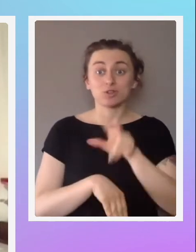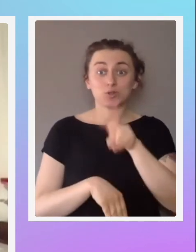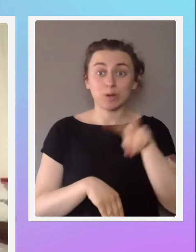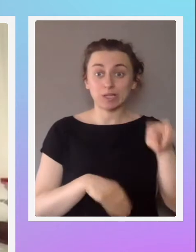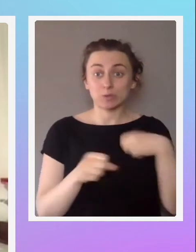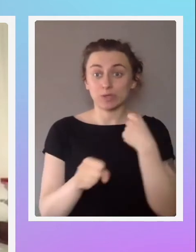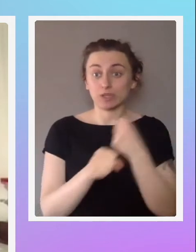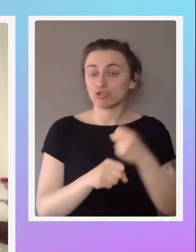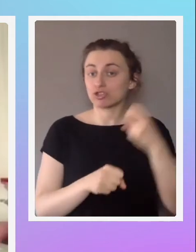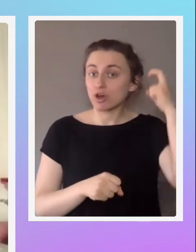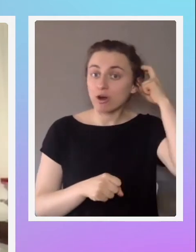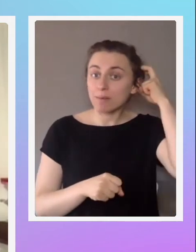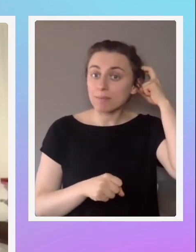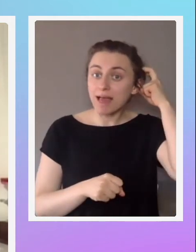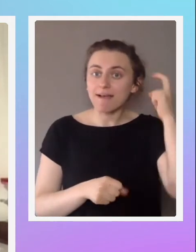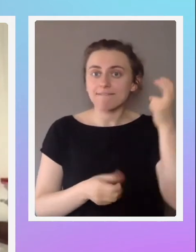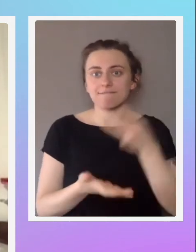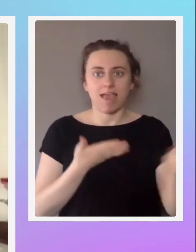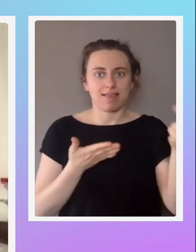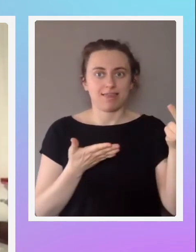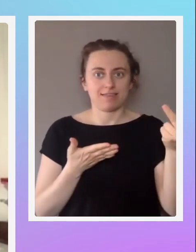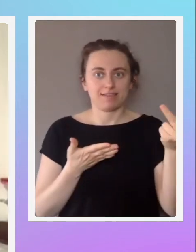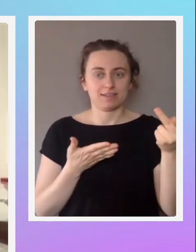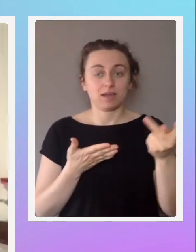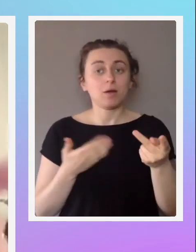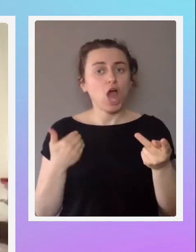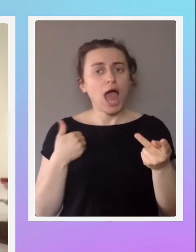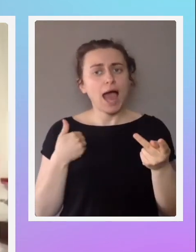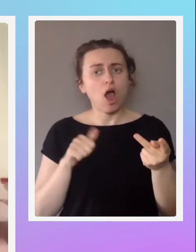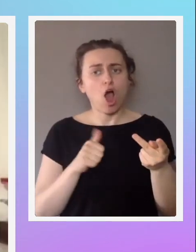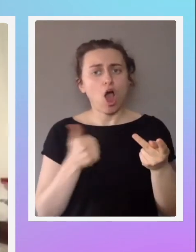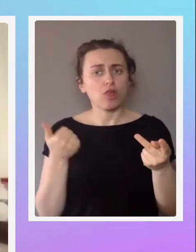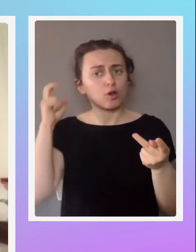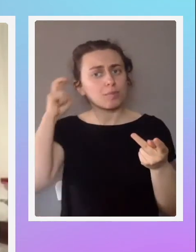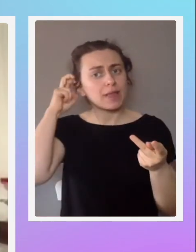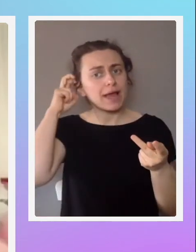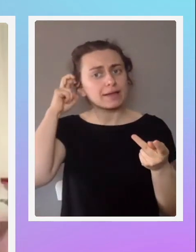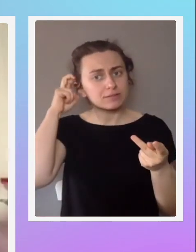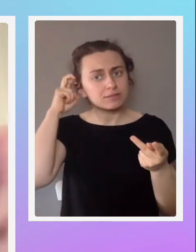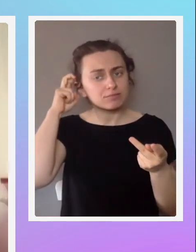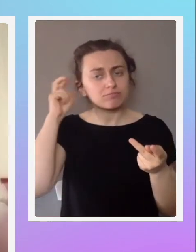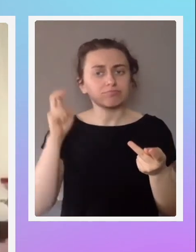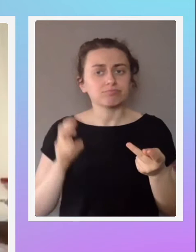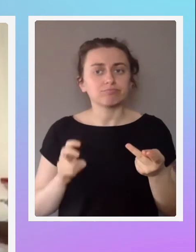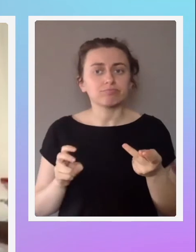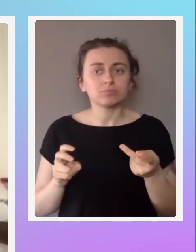and in the meantime she'd had a second implant in the other ear so she was binaurally cochlear implanted.